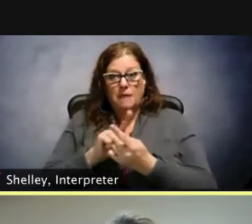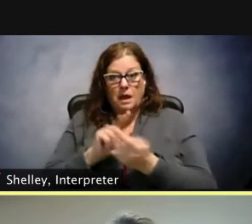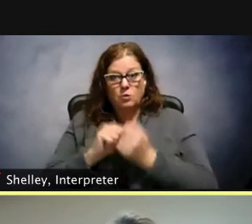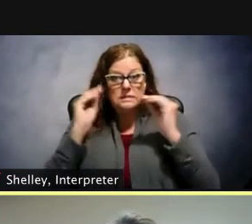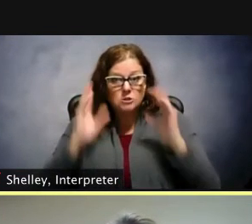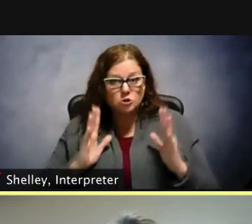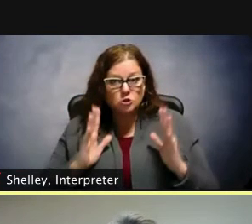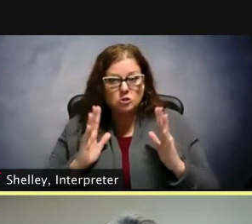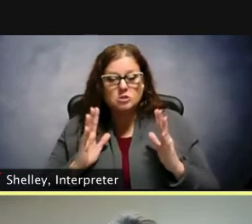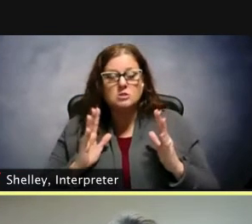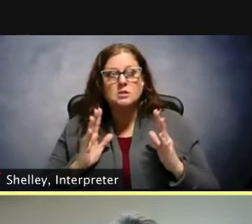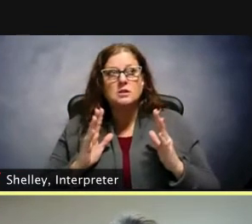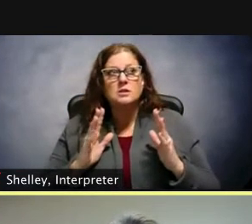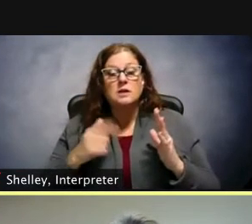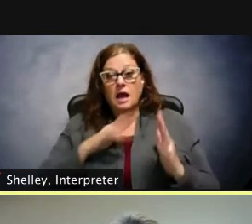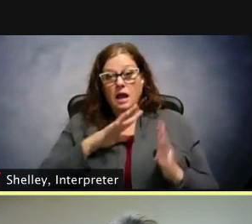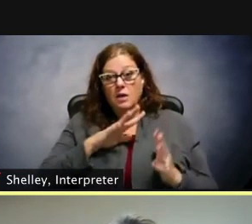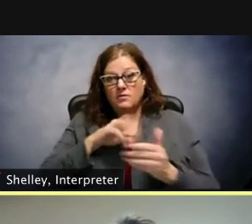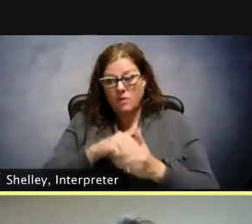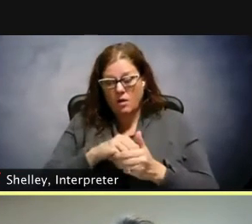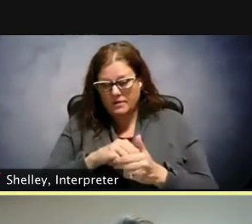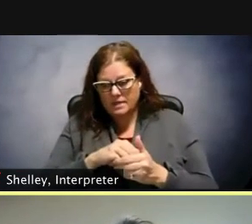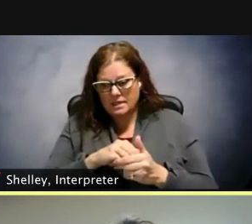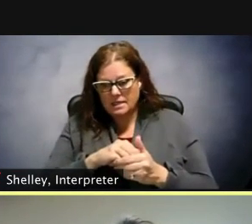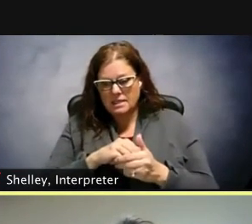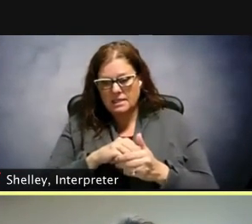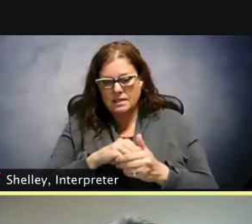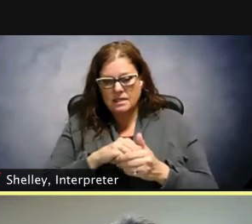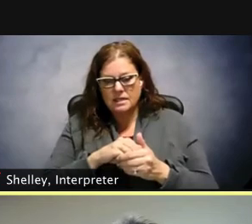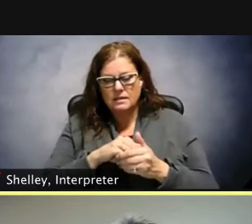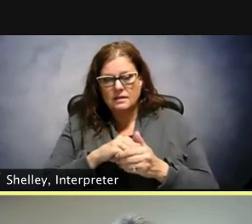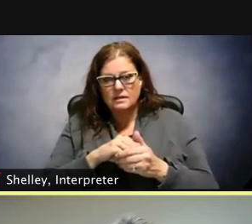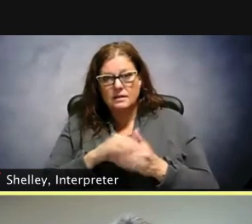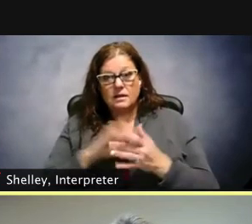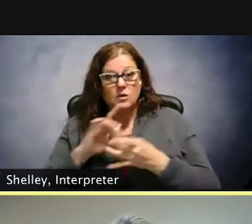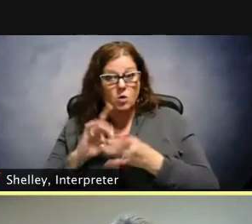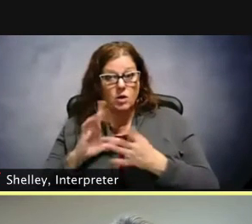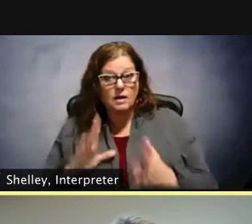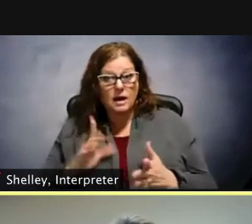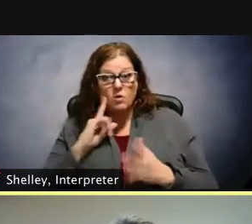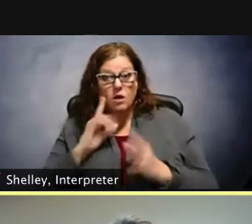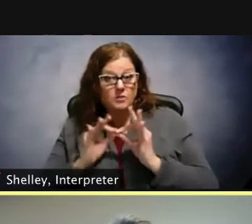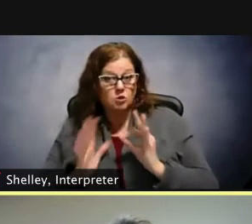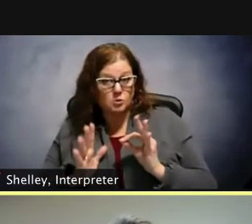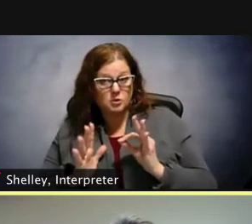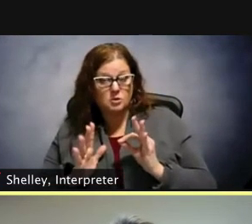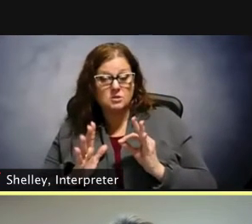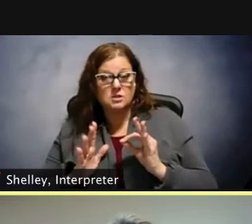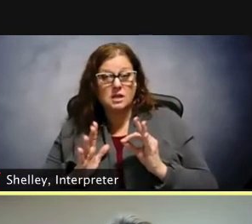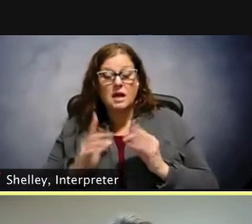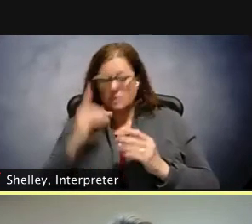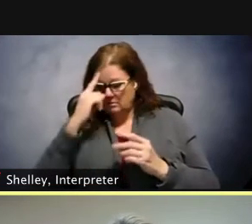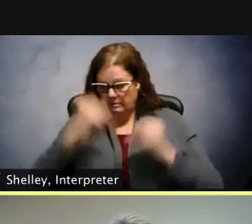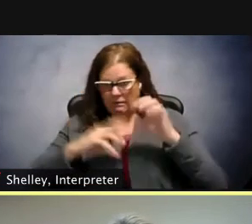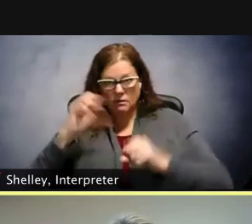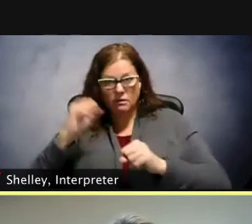I got involved the coordinator of interpreters, and we brainstormed things that we could do.